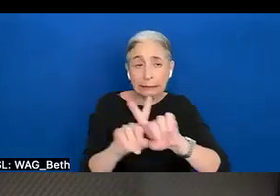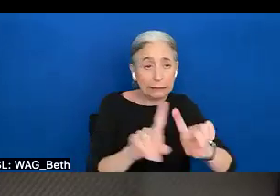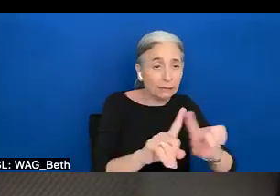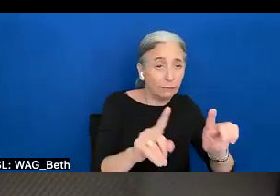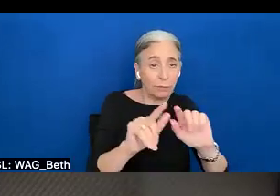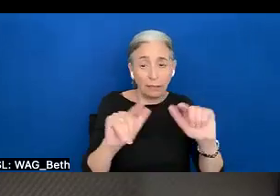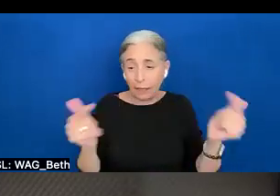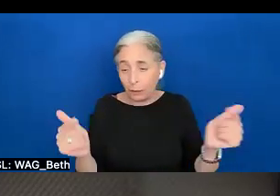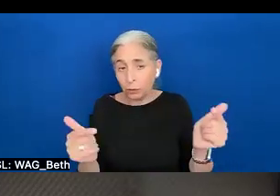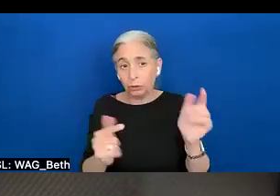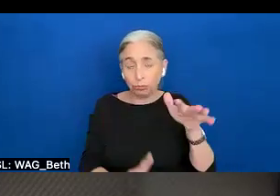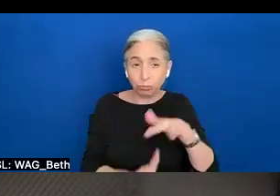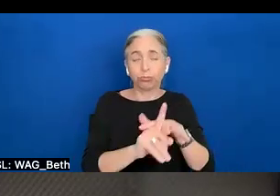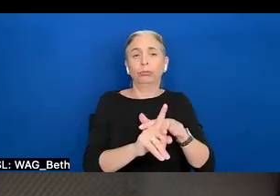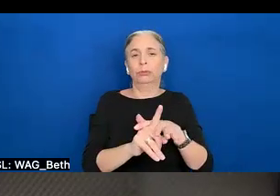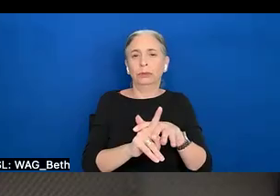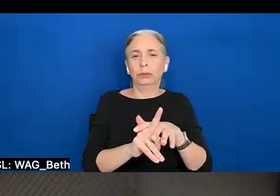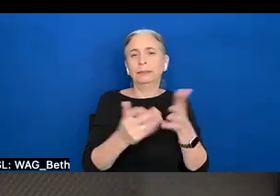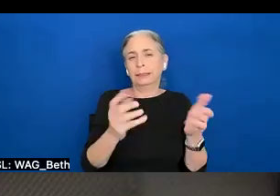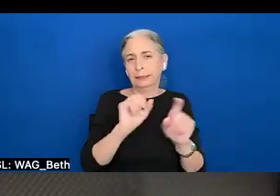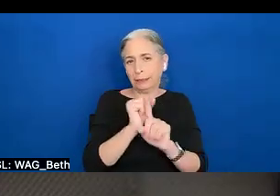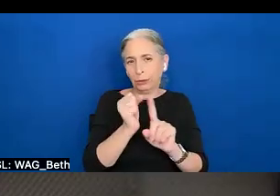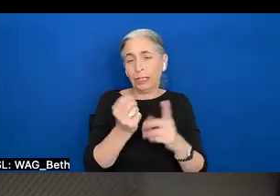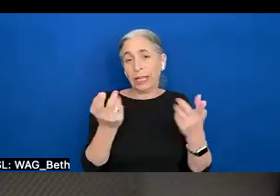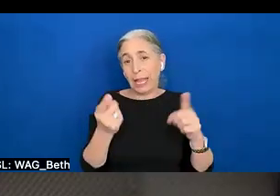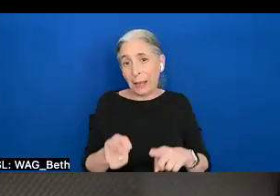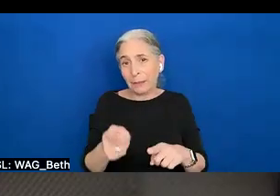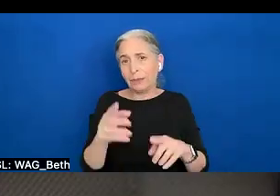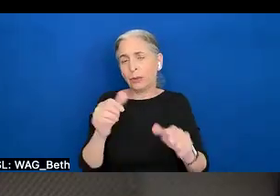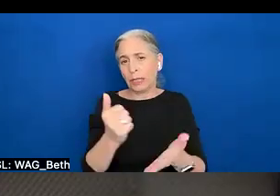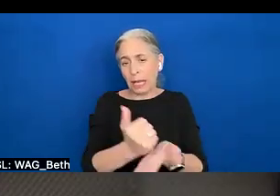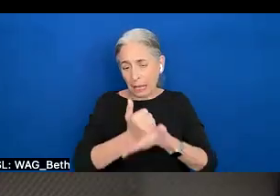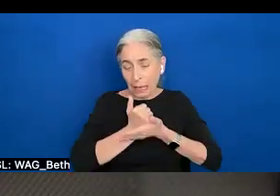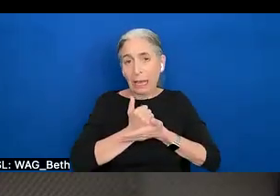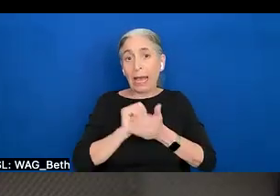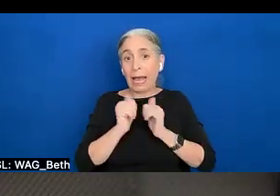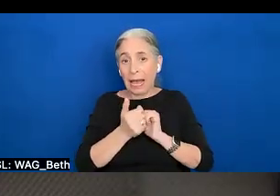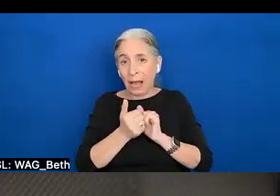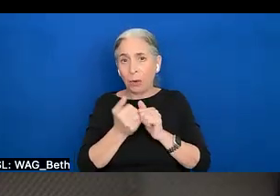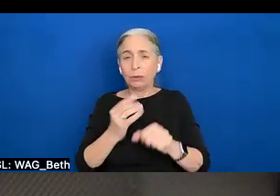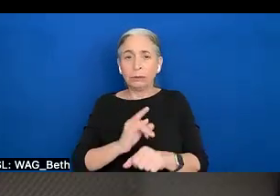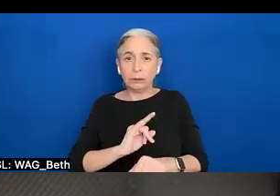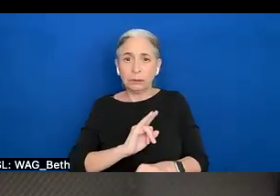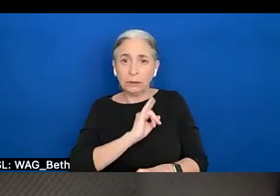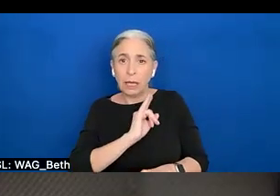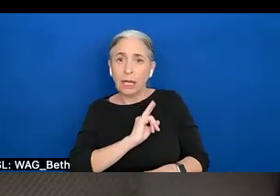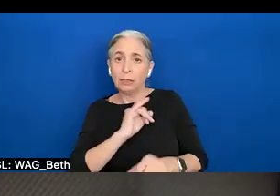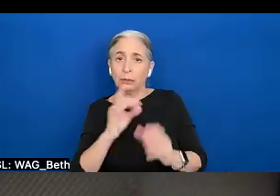are a thing -- well, in that case, you can help yourself with styles -- paragraph styles or character